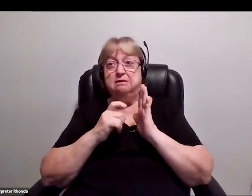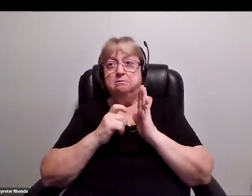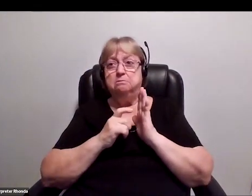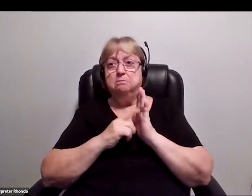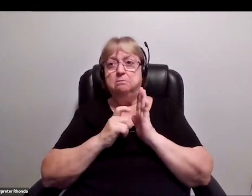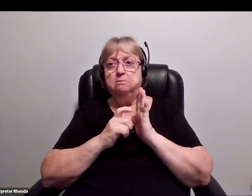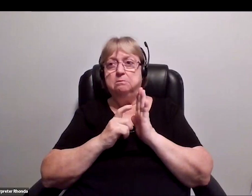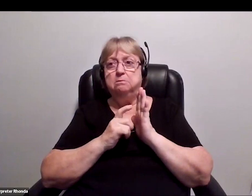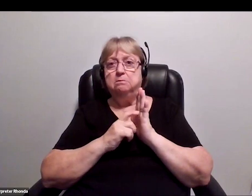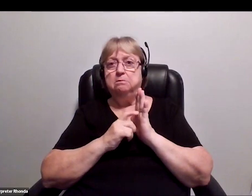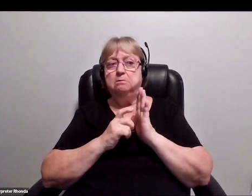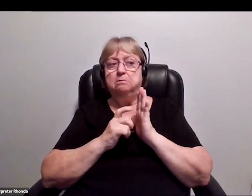Then we come out of Eclipse.